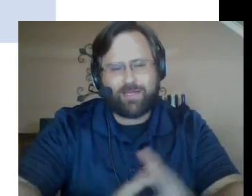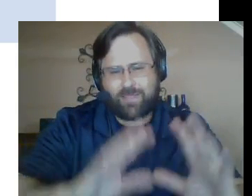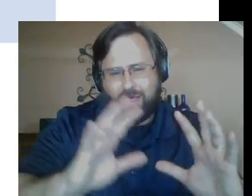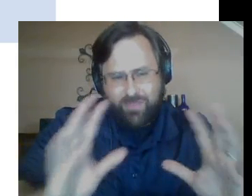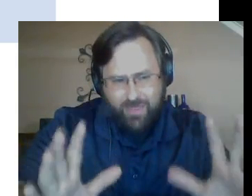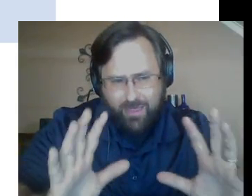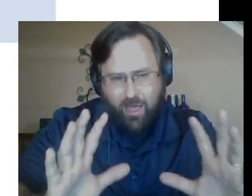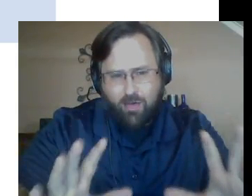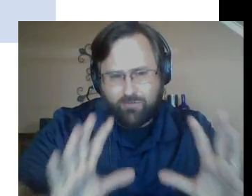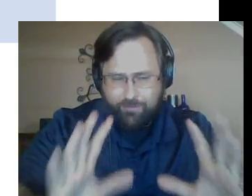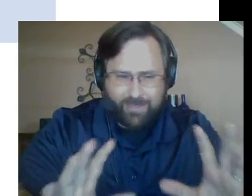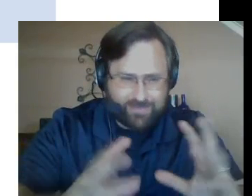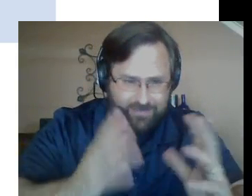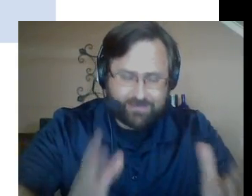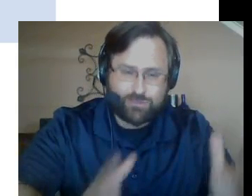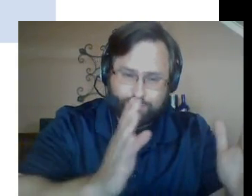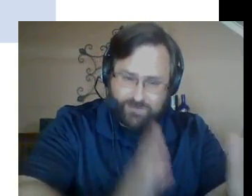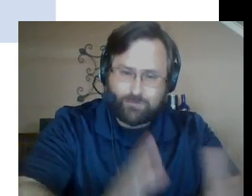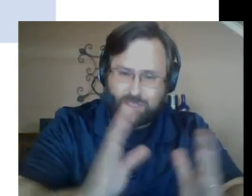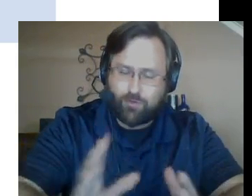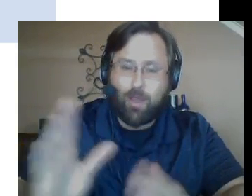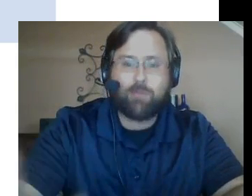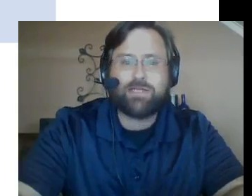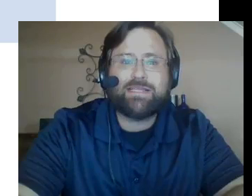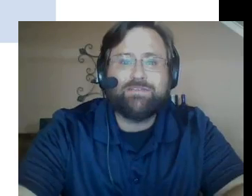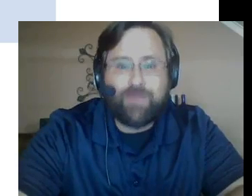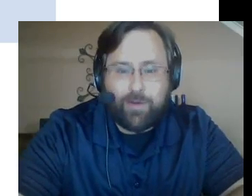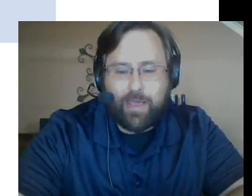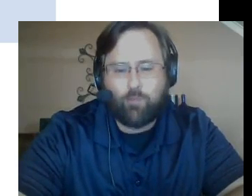thinking of embedded sentences in terms of subject verb object is very helpful